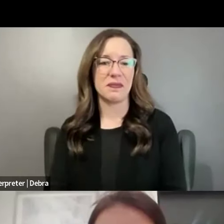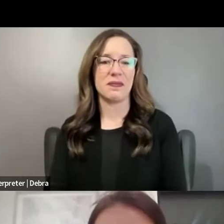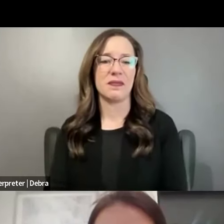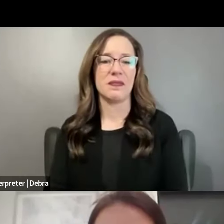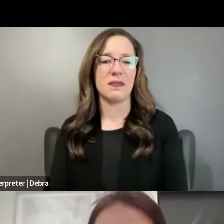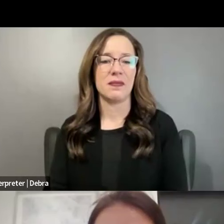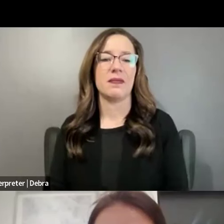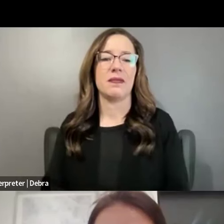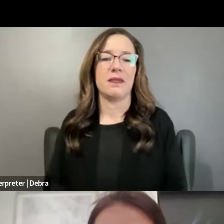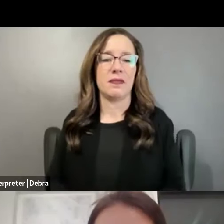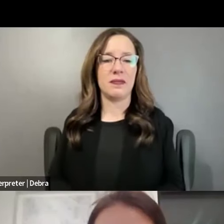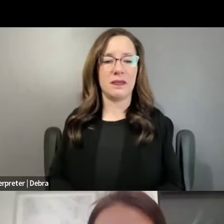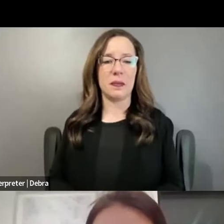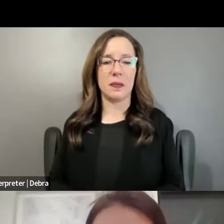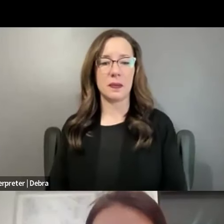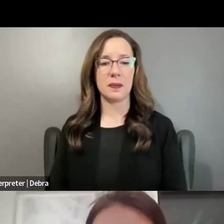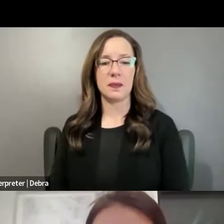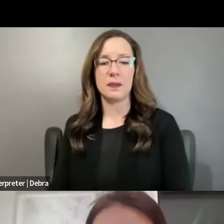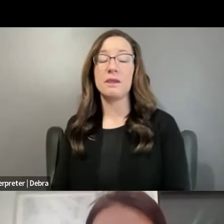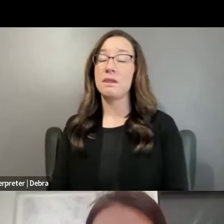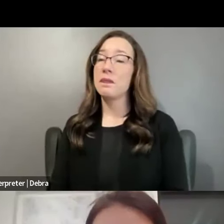ILONA KIVIMÄKI: Thank you so much. Nicole?